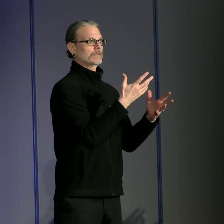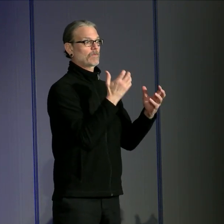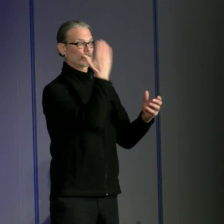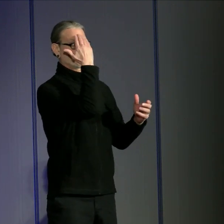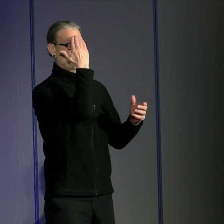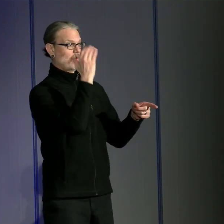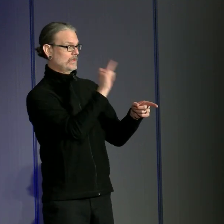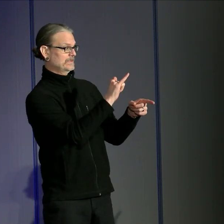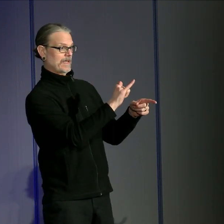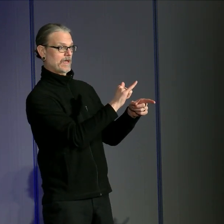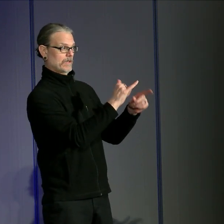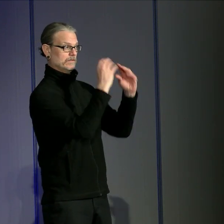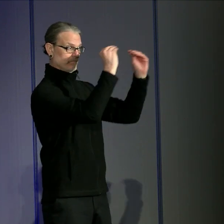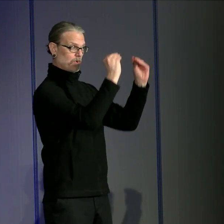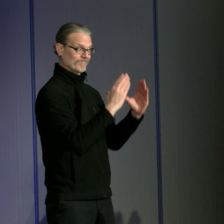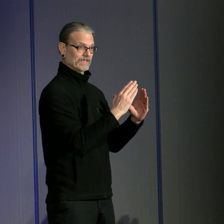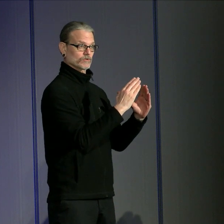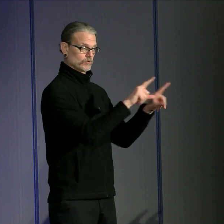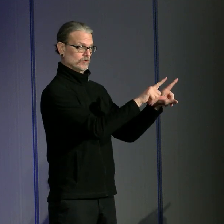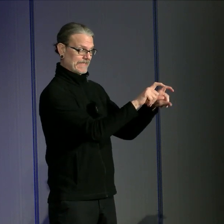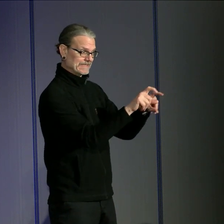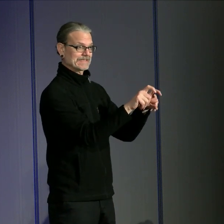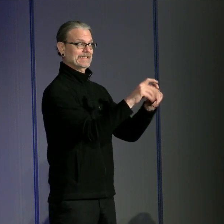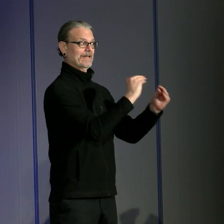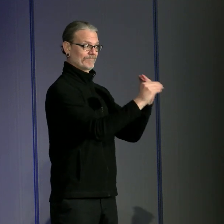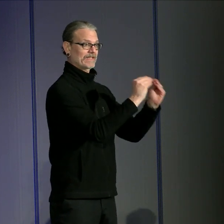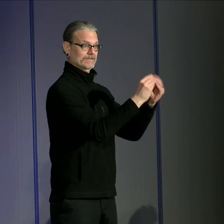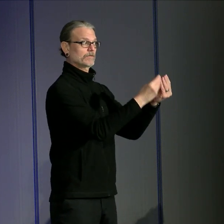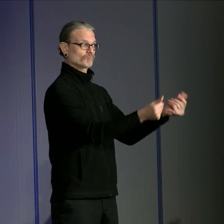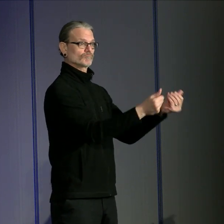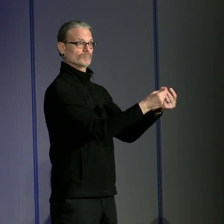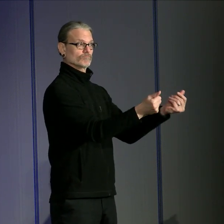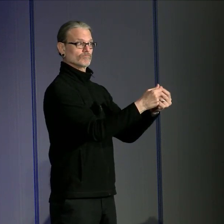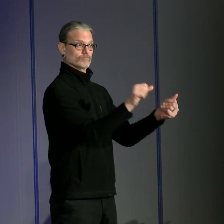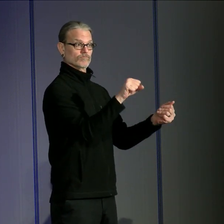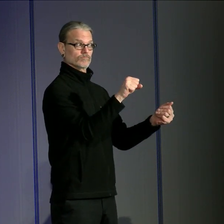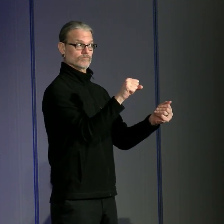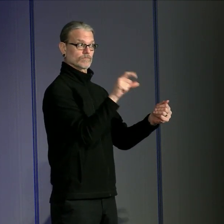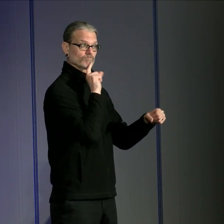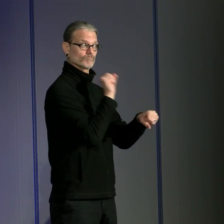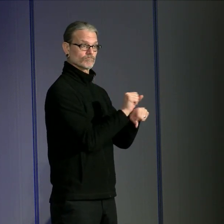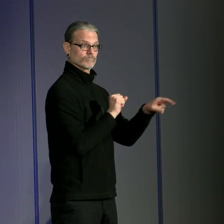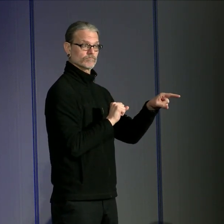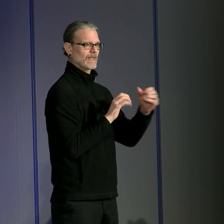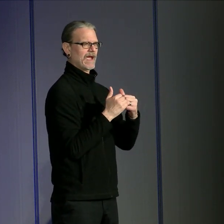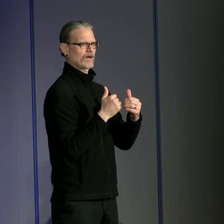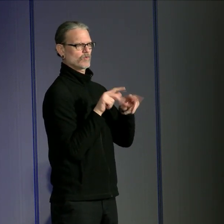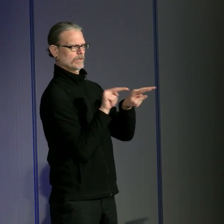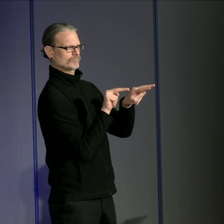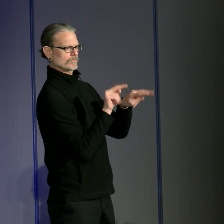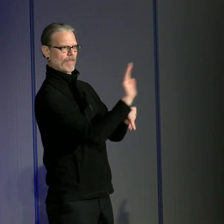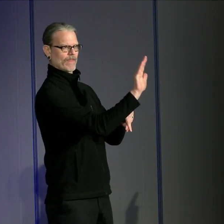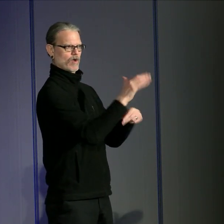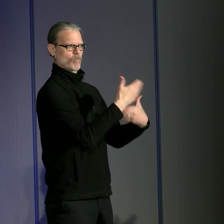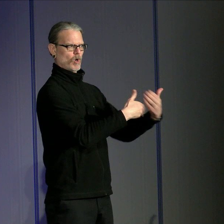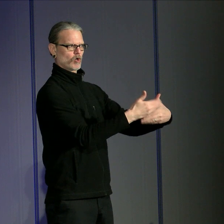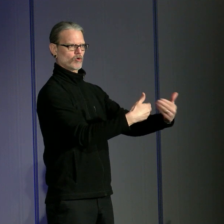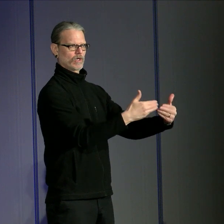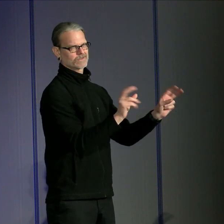that testing and fixing actually effective? Are they doing the work? So how do they track their progress, if you like, with that work?